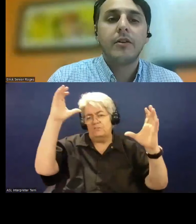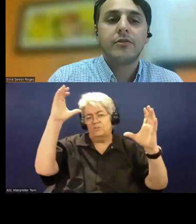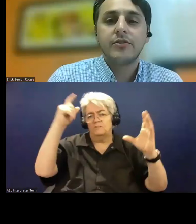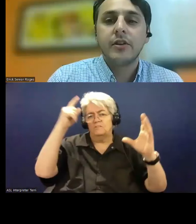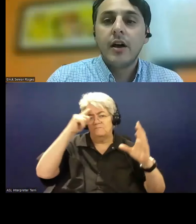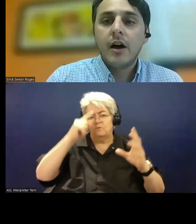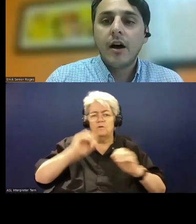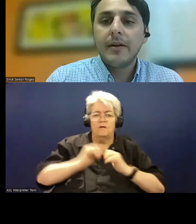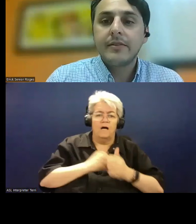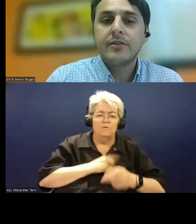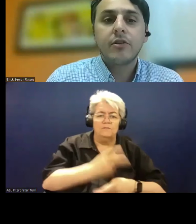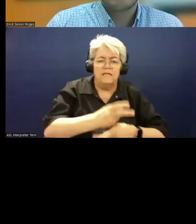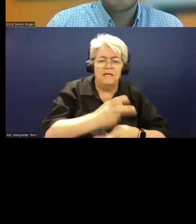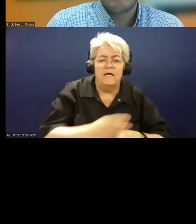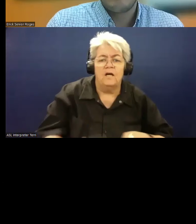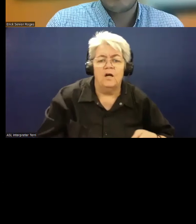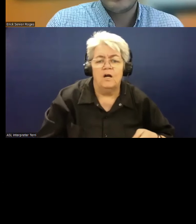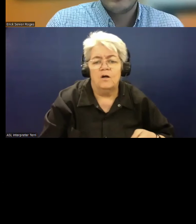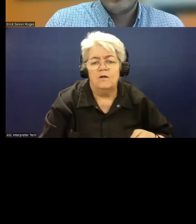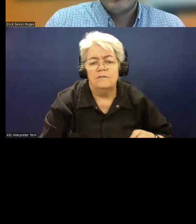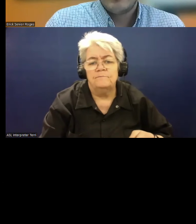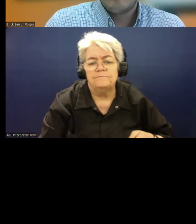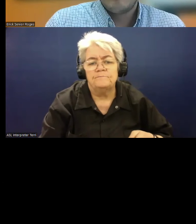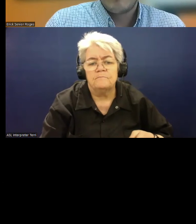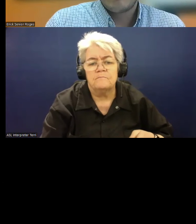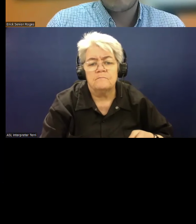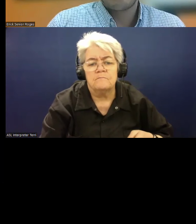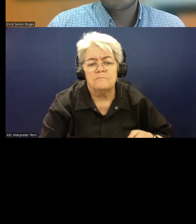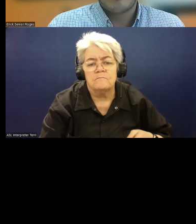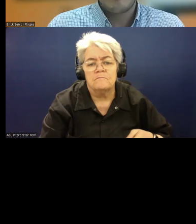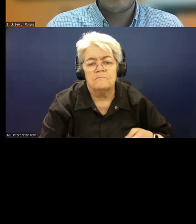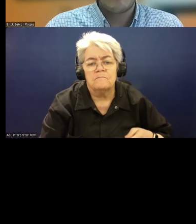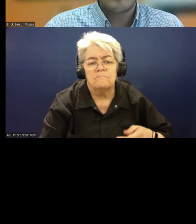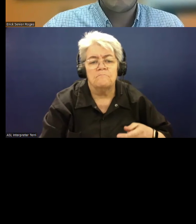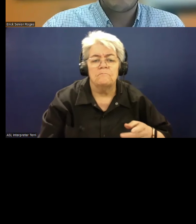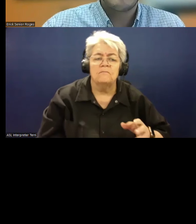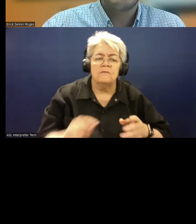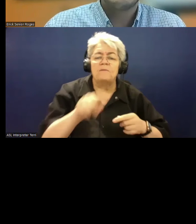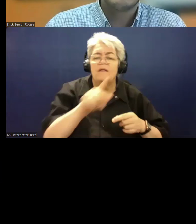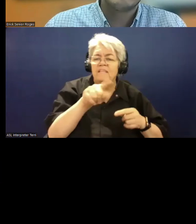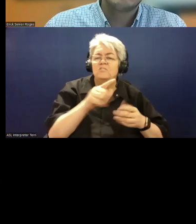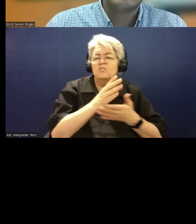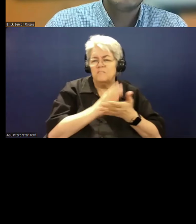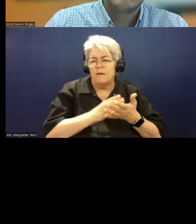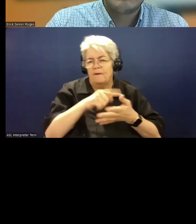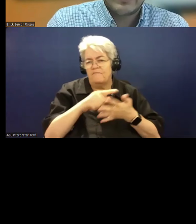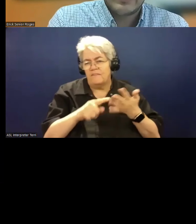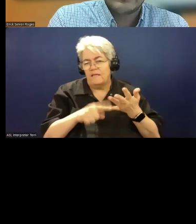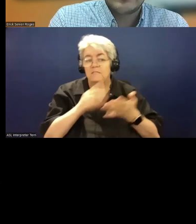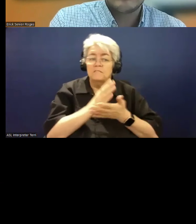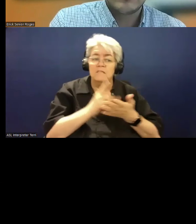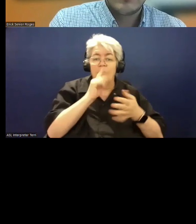RESPONSES, BUT THESE ARE SOME OF THE FEW. SOME ARE RELEVANT TO HISPANIC AND LATINO.